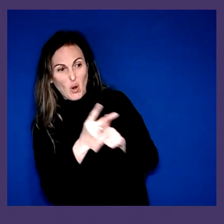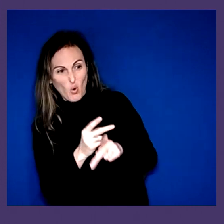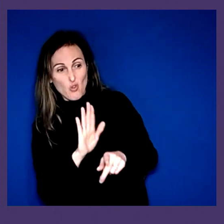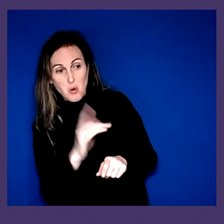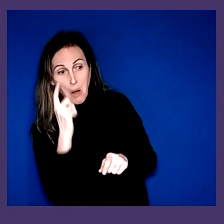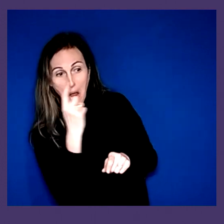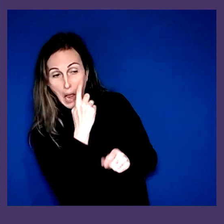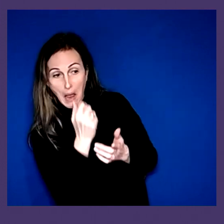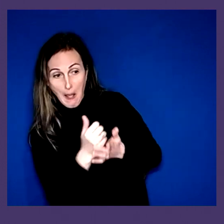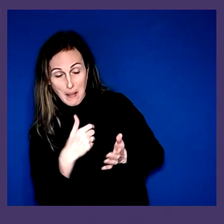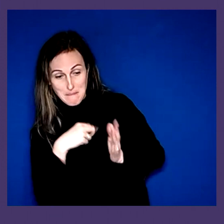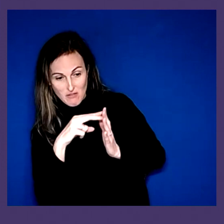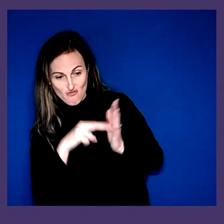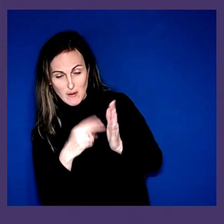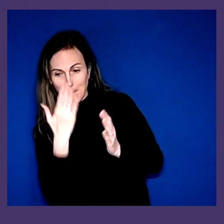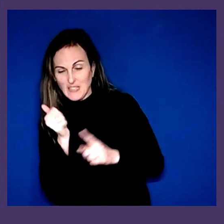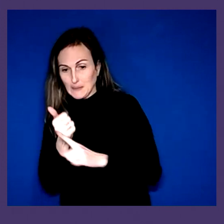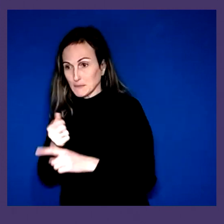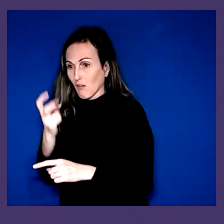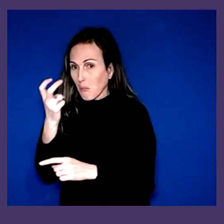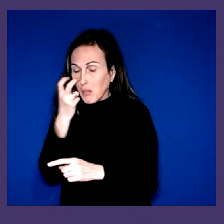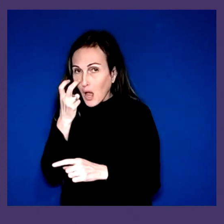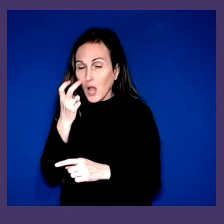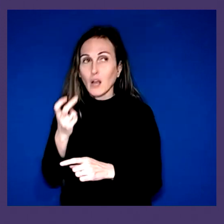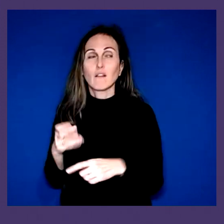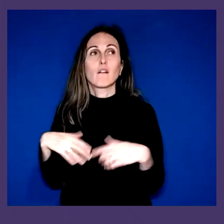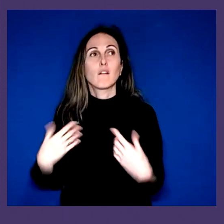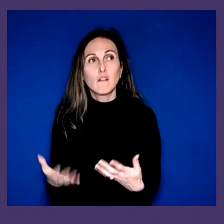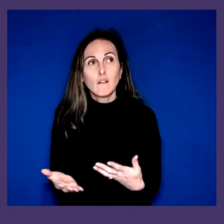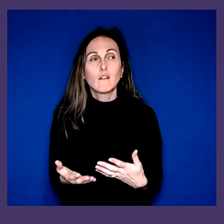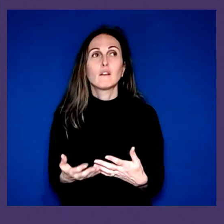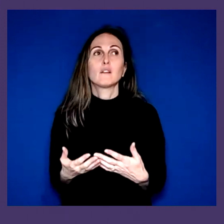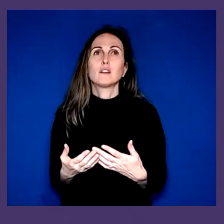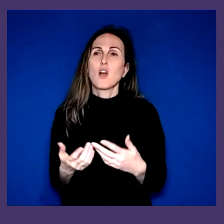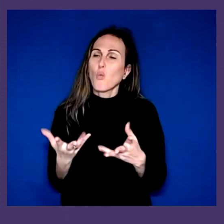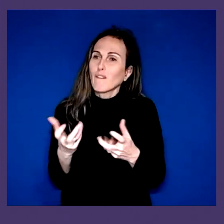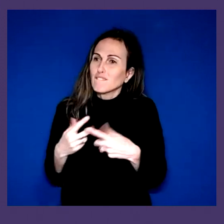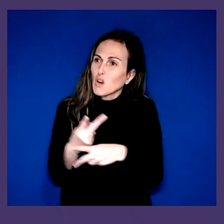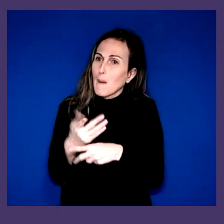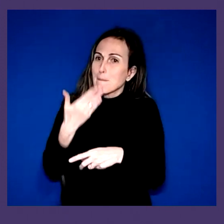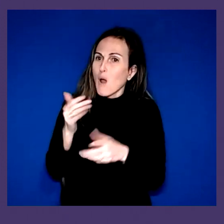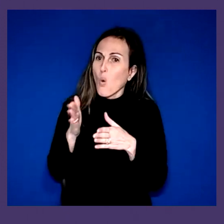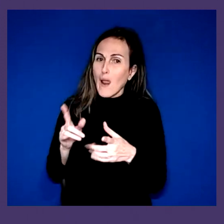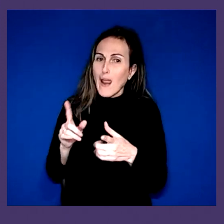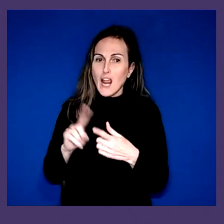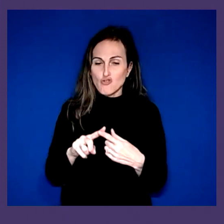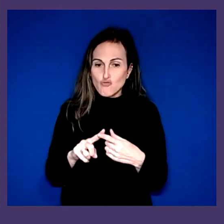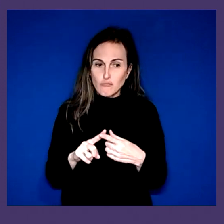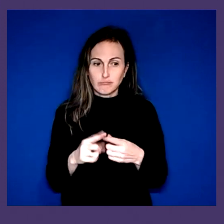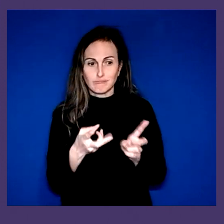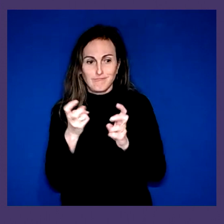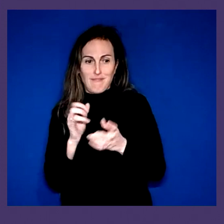getting blind and low-vision people access to visual assistance through a community of